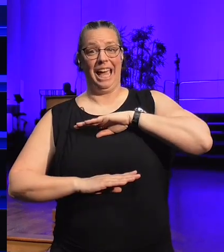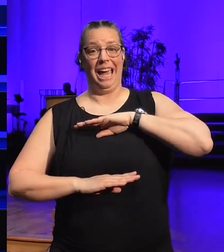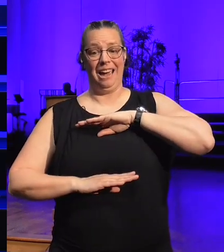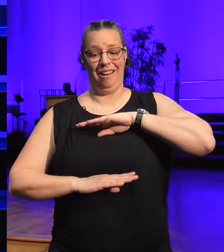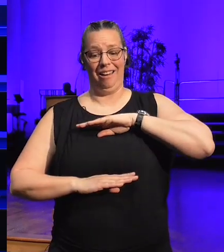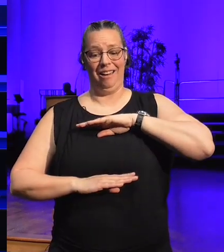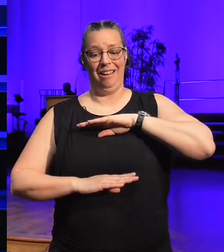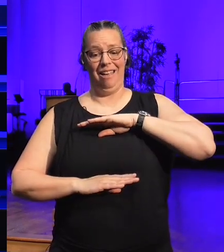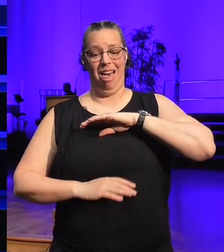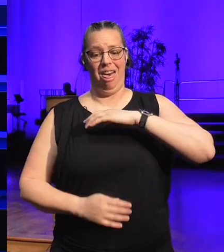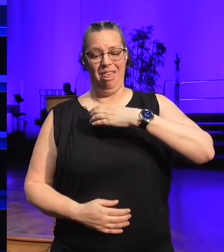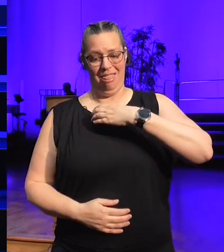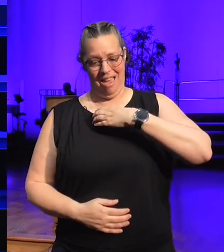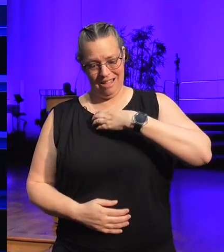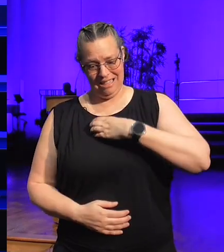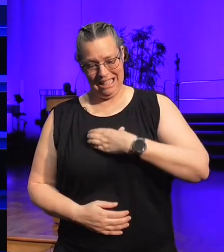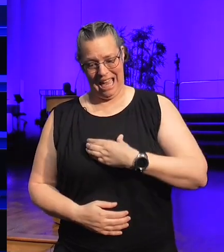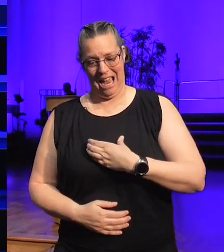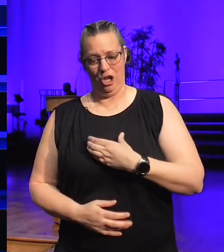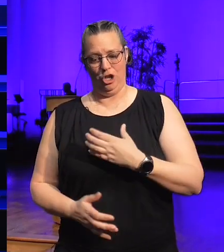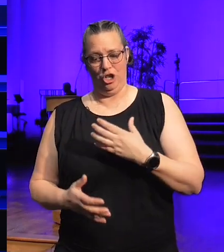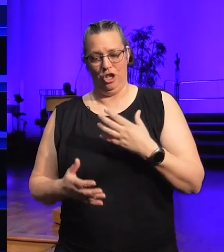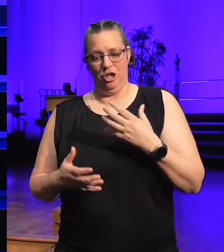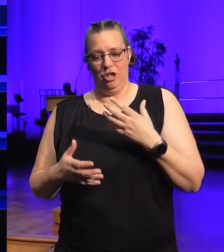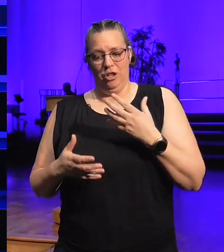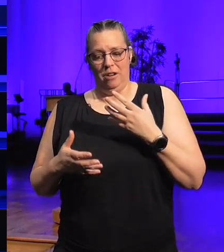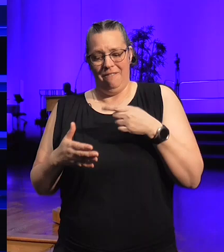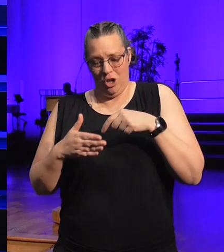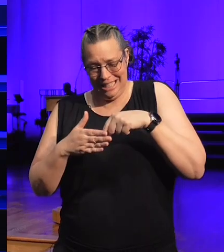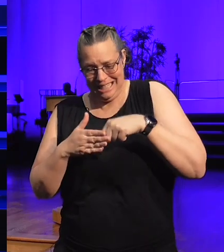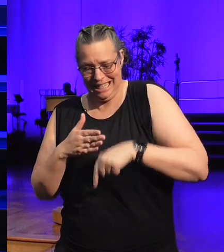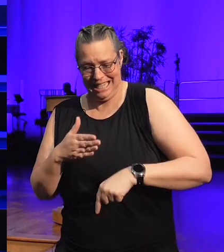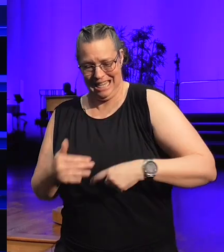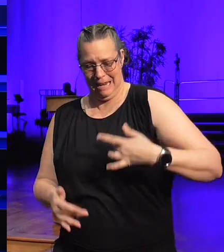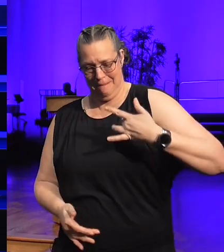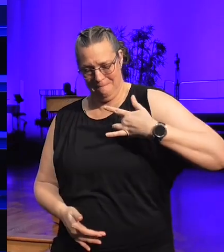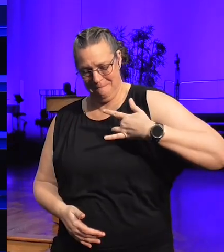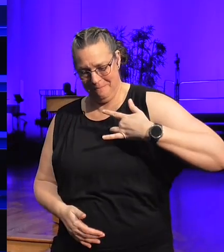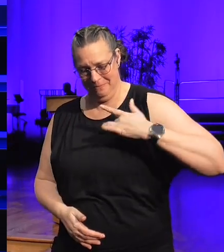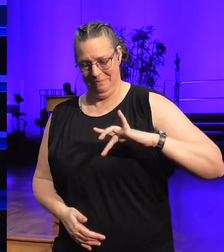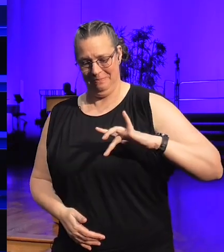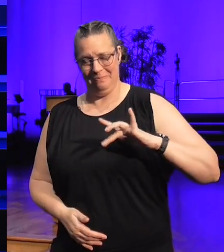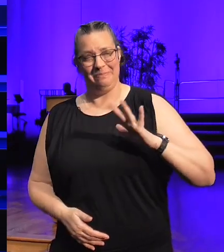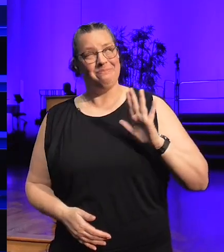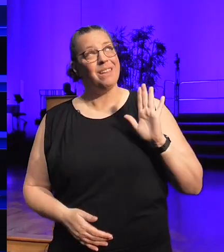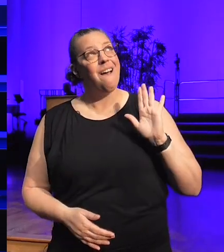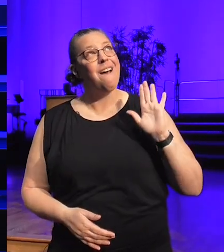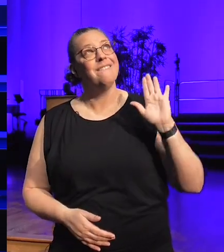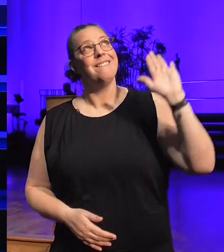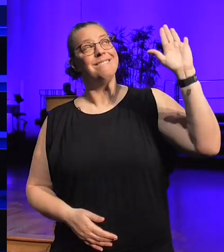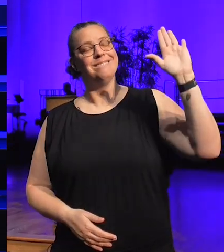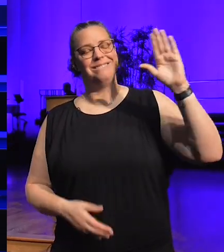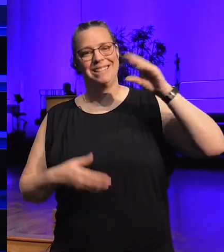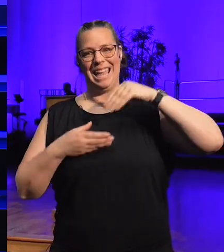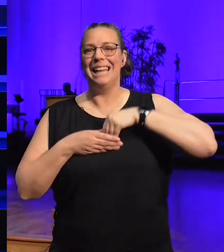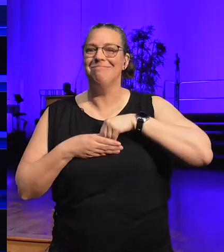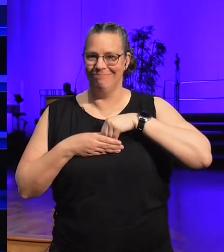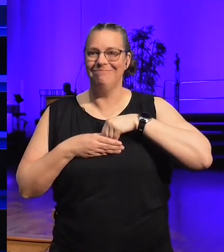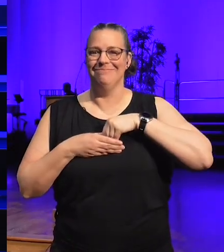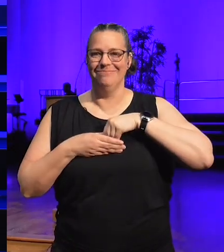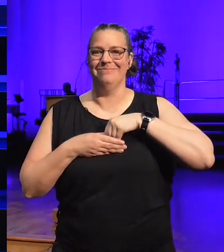deeper walk in life that deeper sense of the living presence and I'm so grateful that this